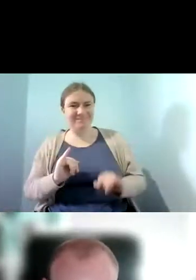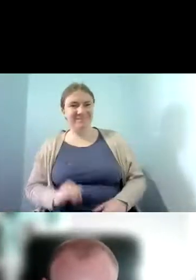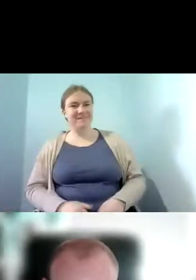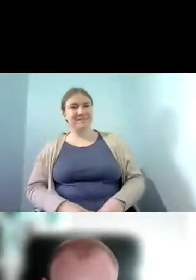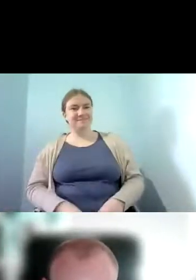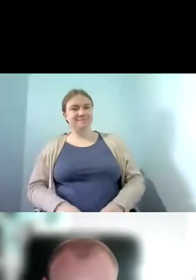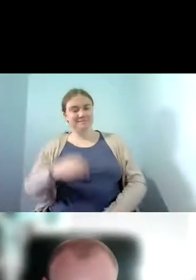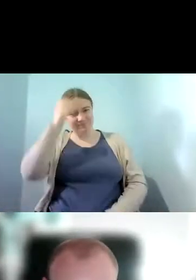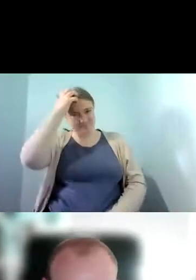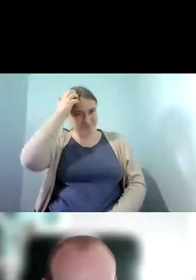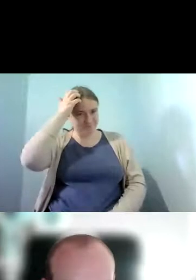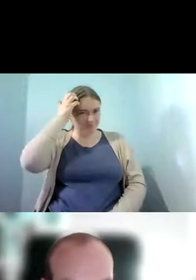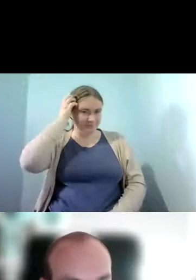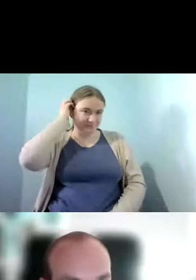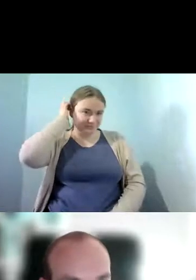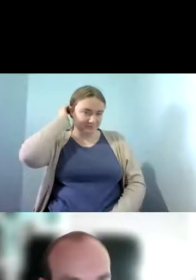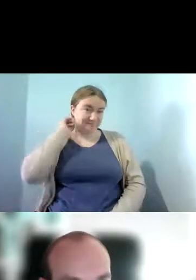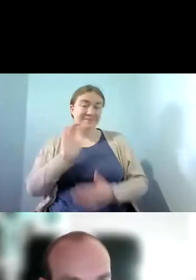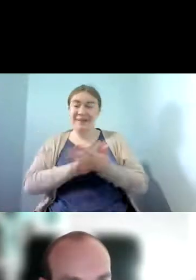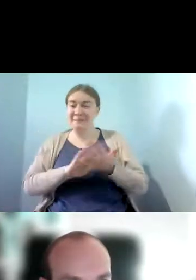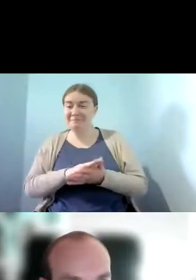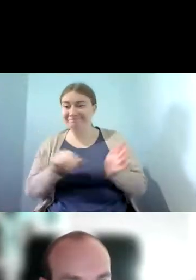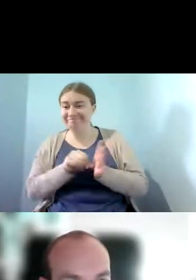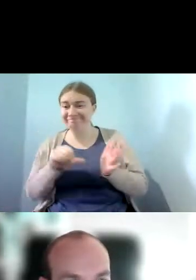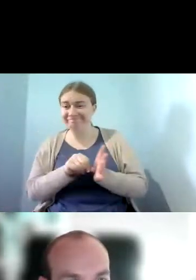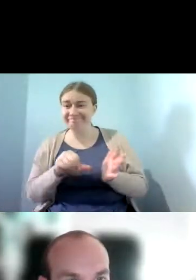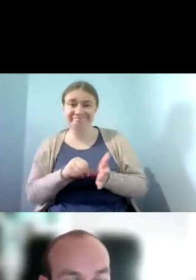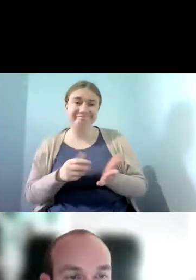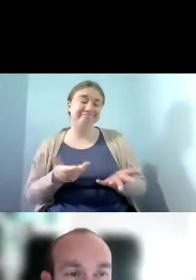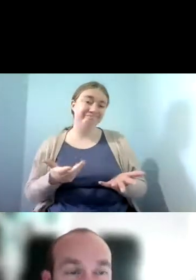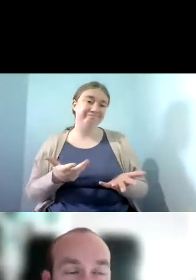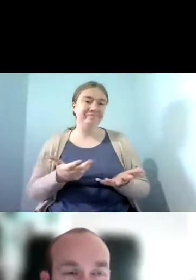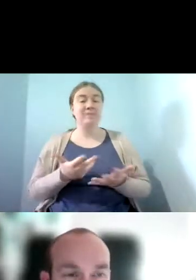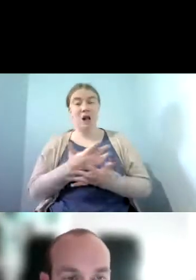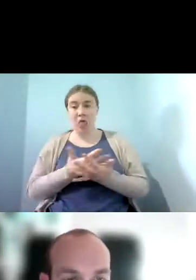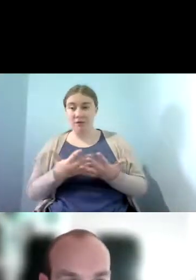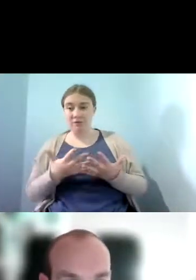um this meant that we all a lot of the energy from the pile hammer